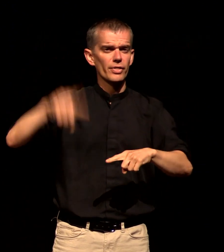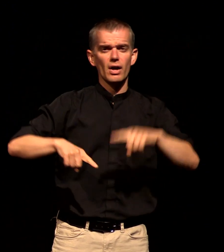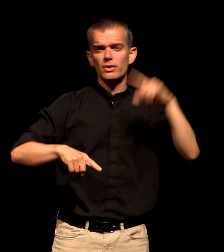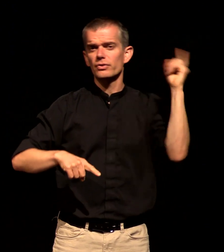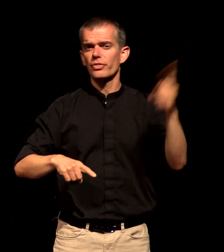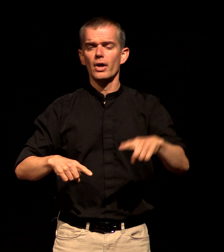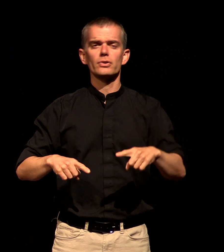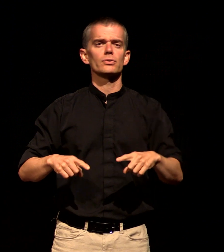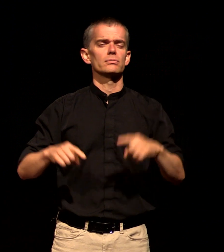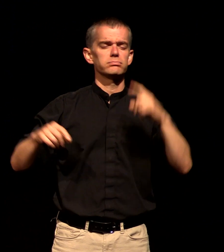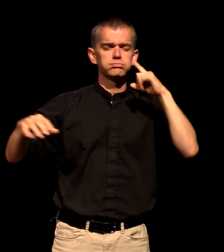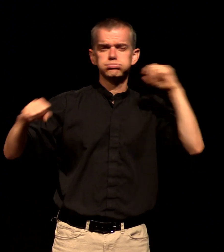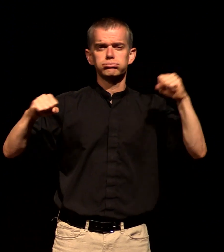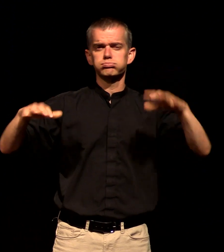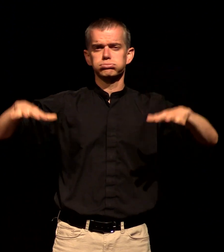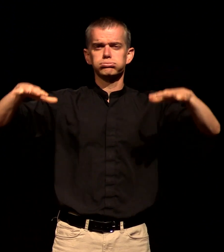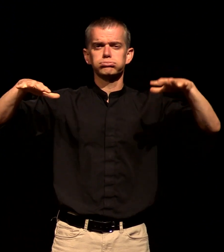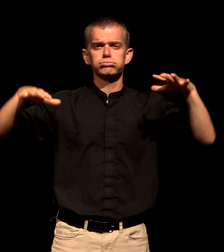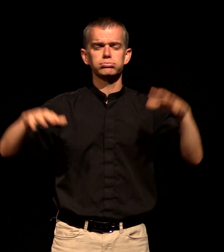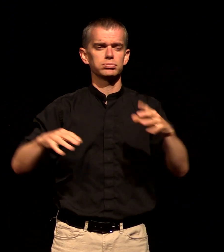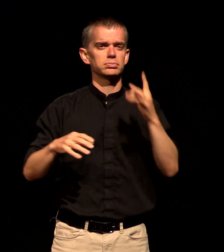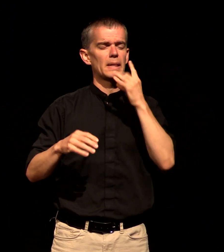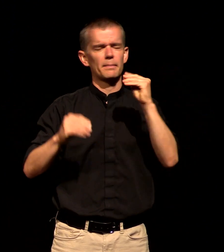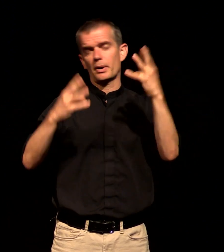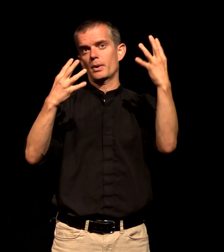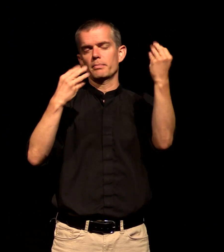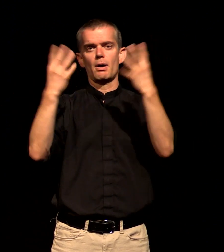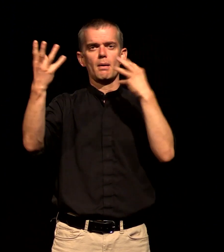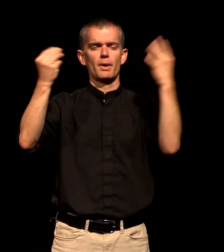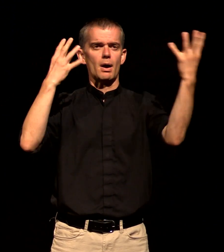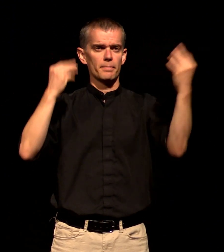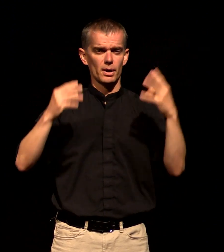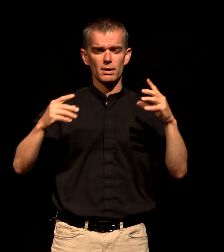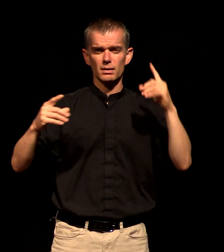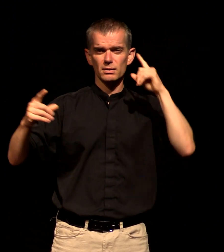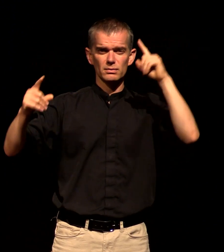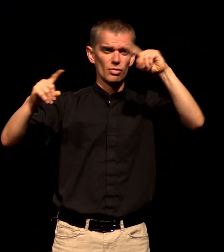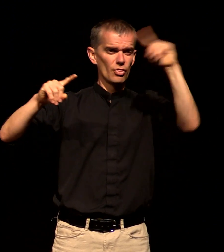thunder rumbled in the sky, your arrows of lightning flashed,